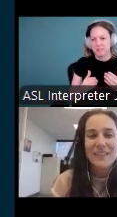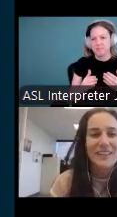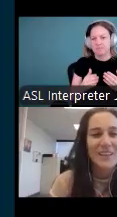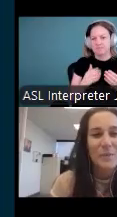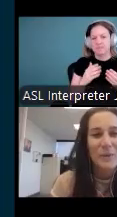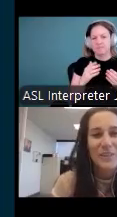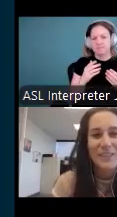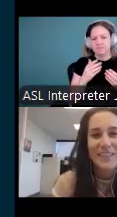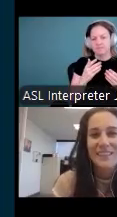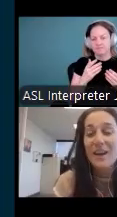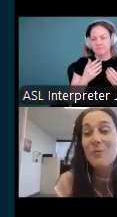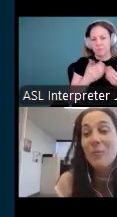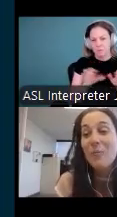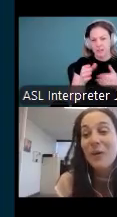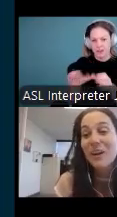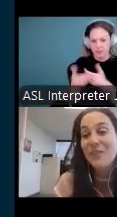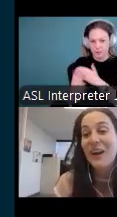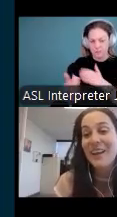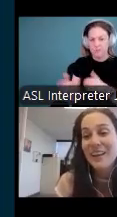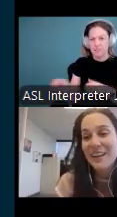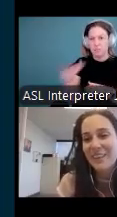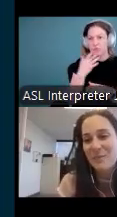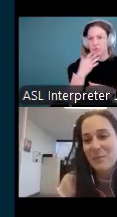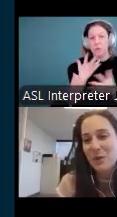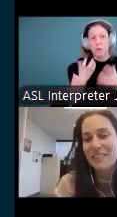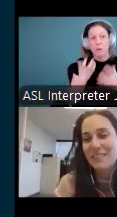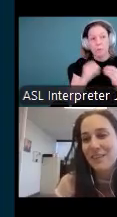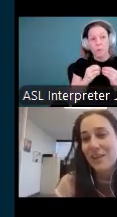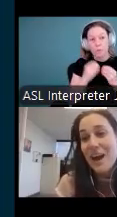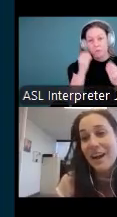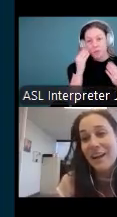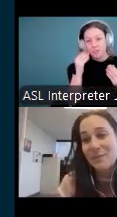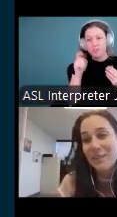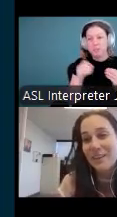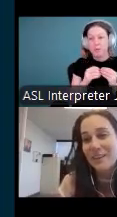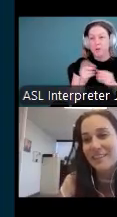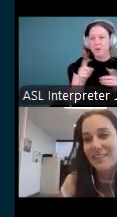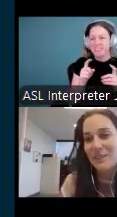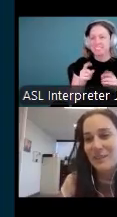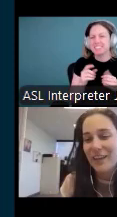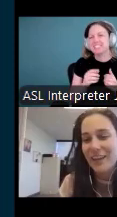think a common question we get is, I want more info, I need you know, I have more questions. So I am sorry to leave you hanging